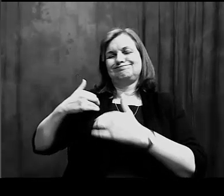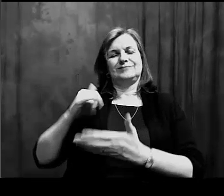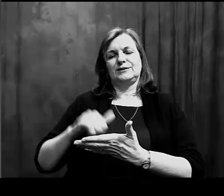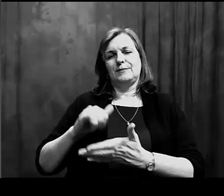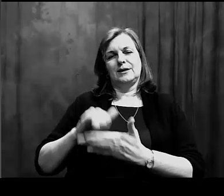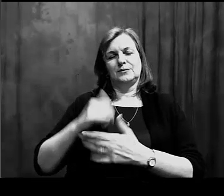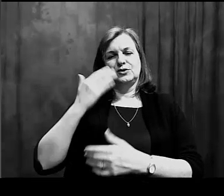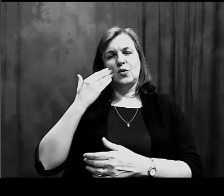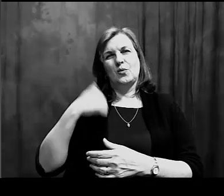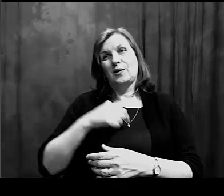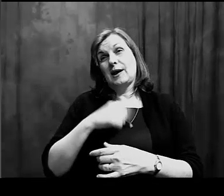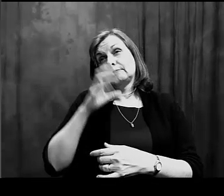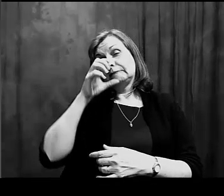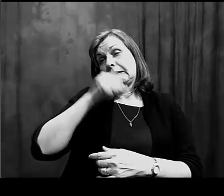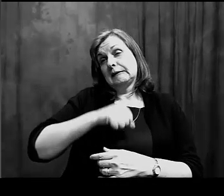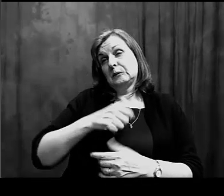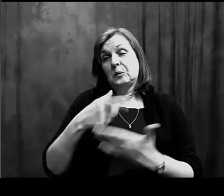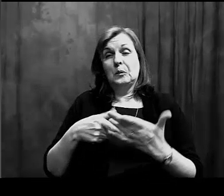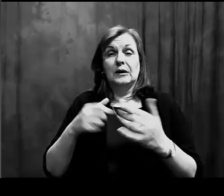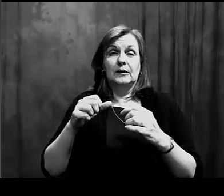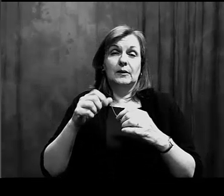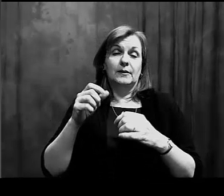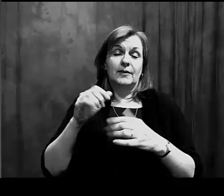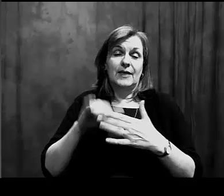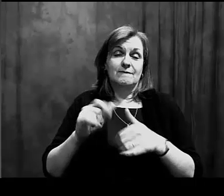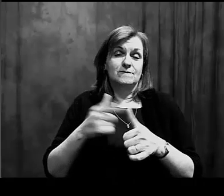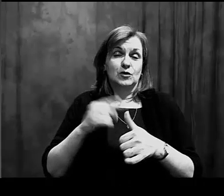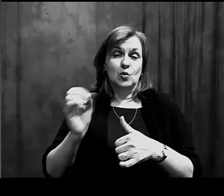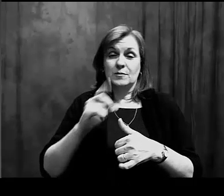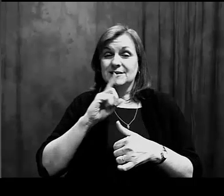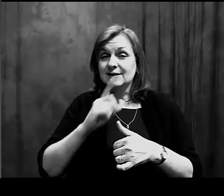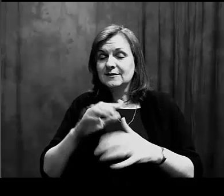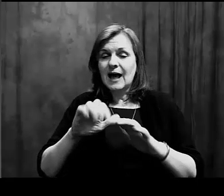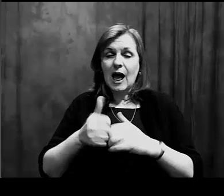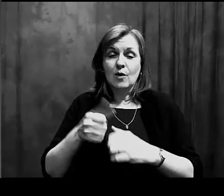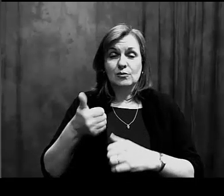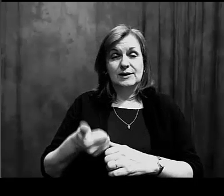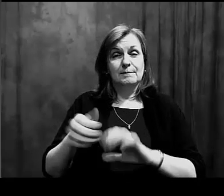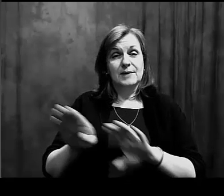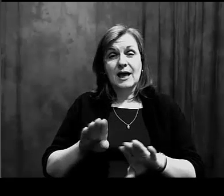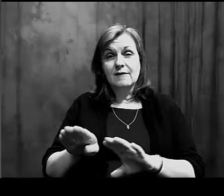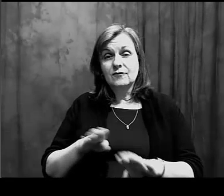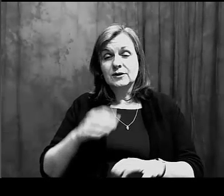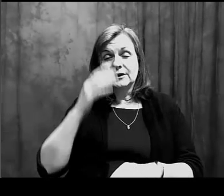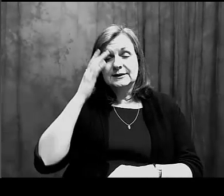we can make some estimates of what would've been -- how it would have behaved